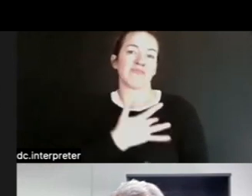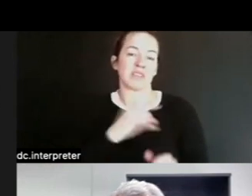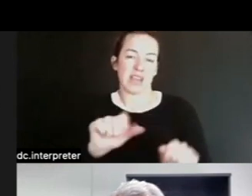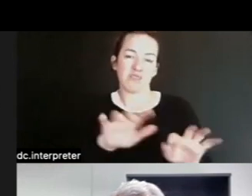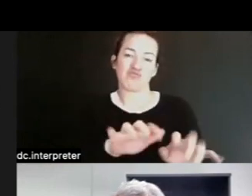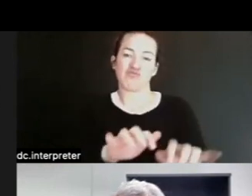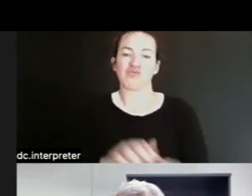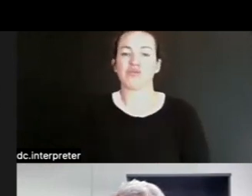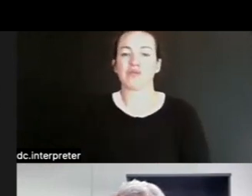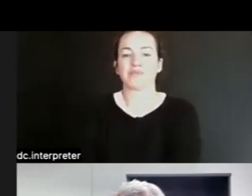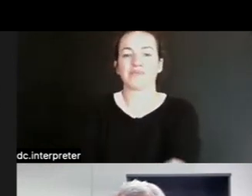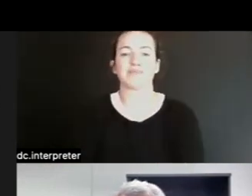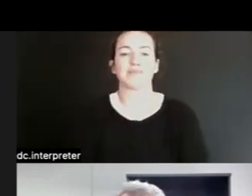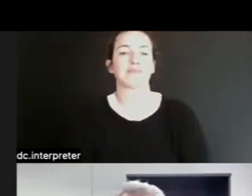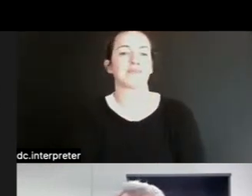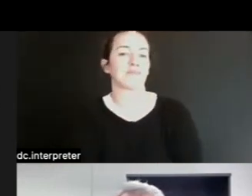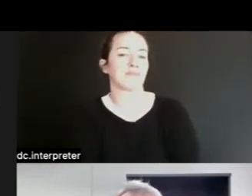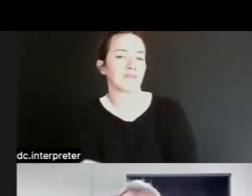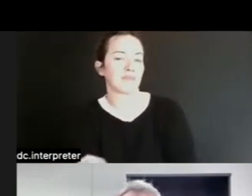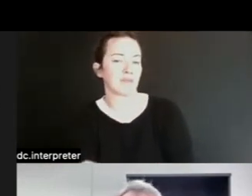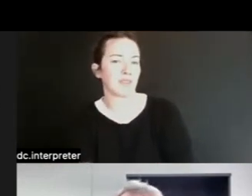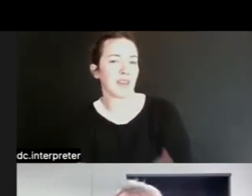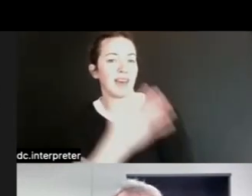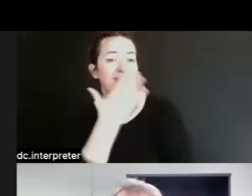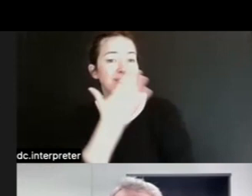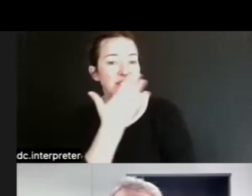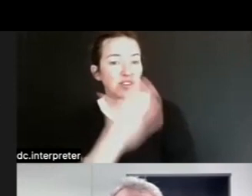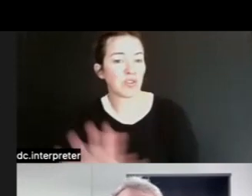Yeah, no, thank you very much and and uh it was great information and and thank you for being